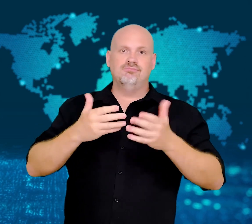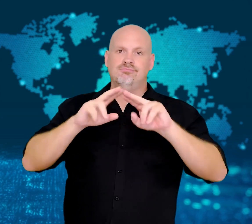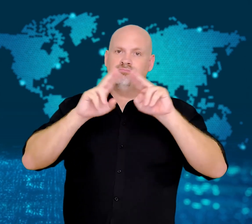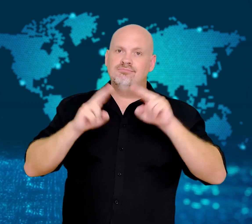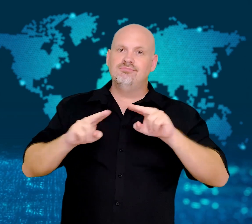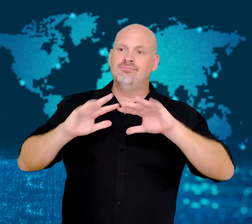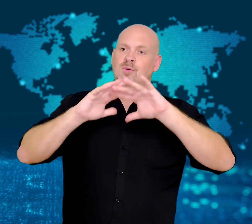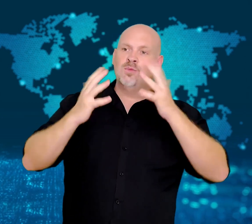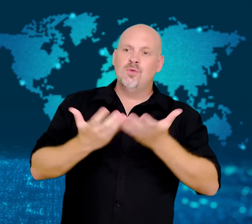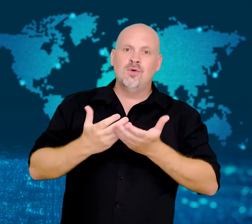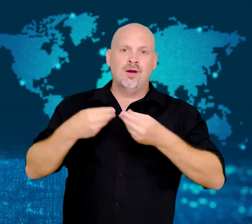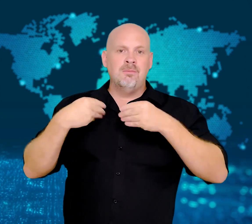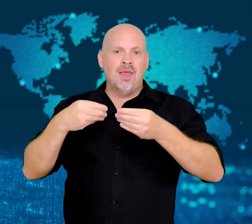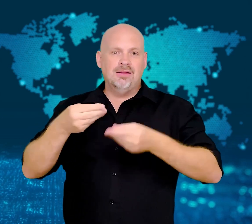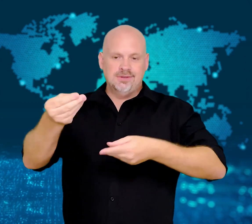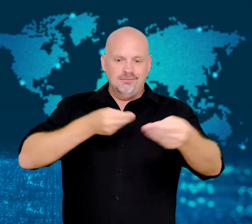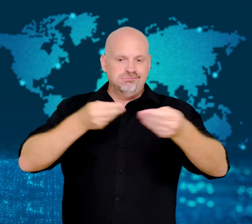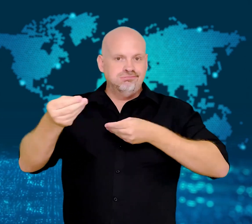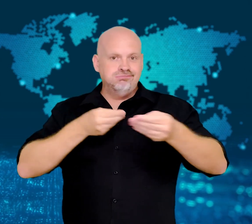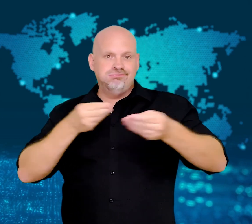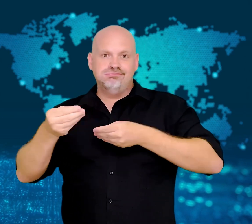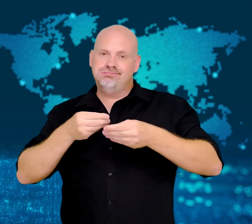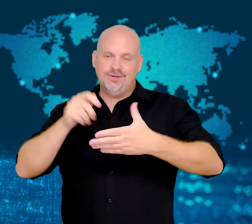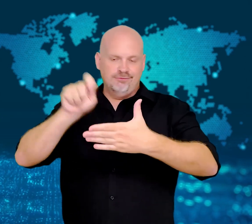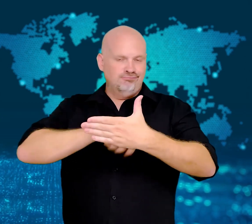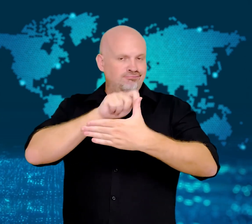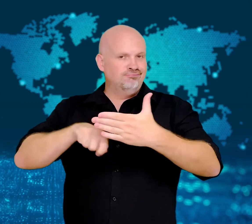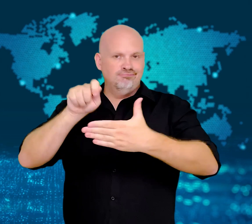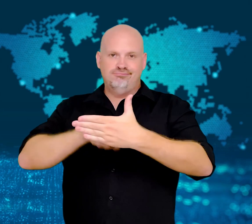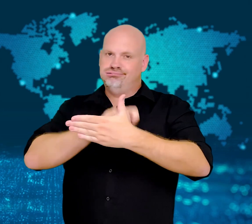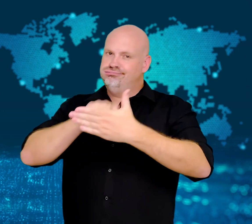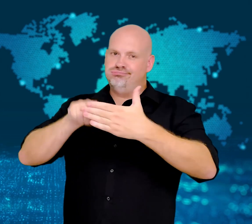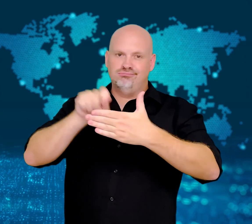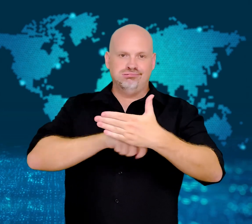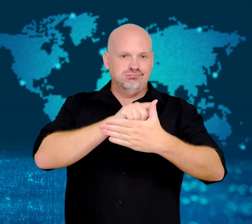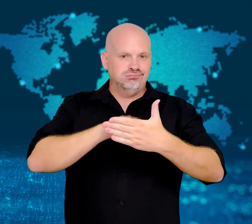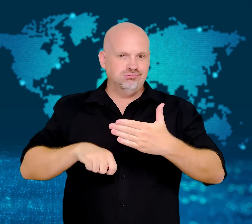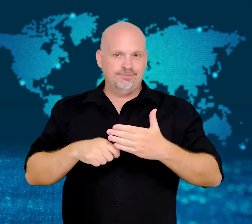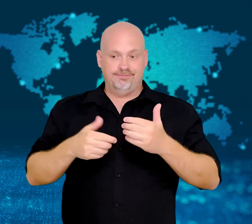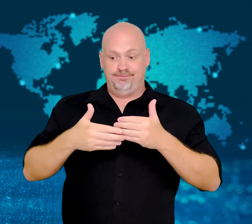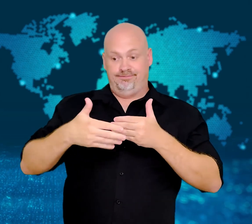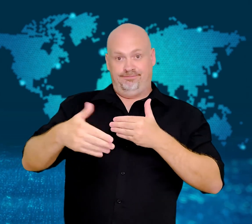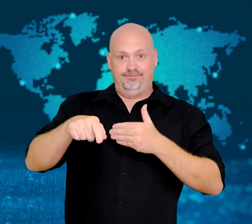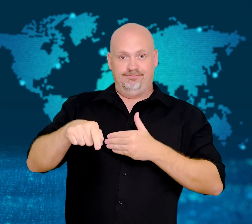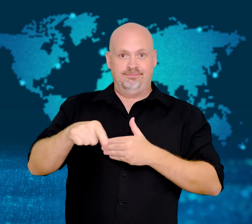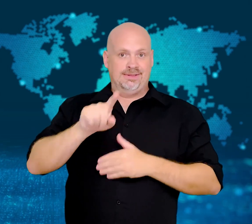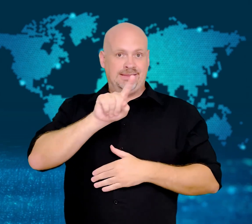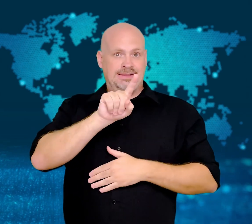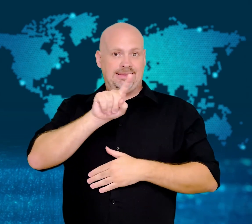those popular plastic items starting in December 2022.